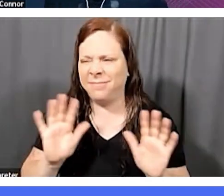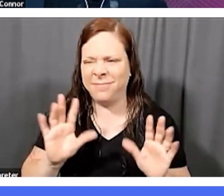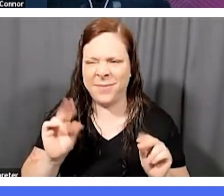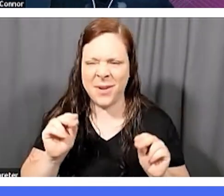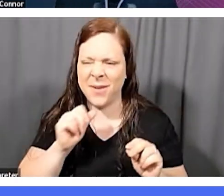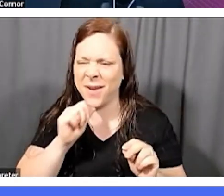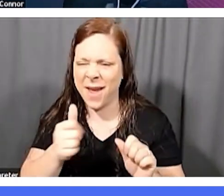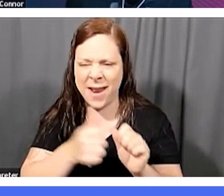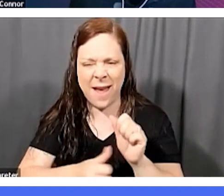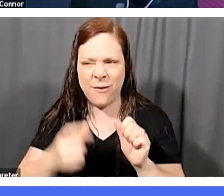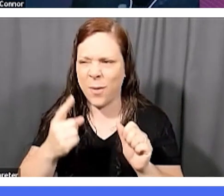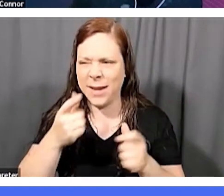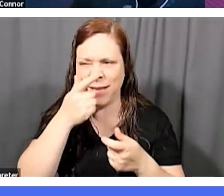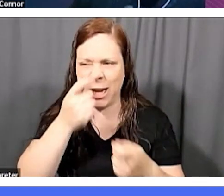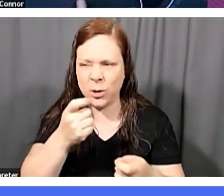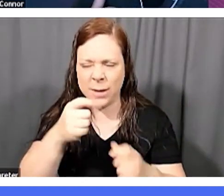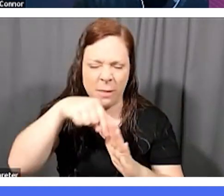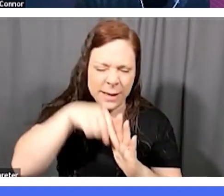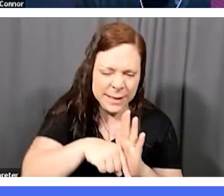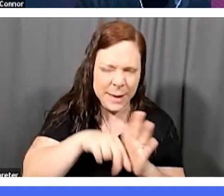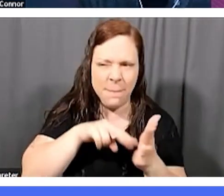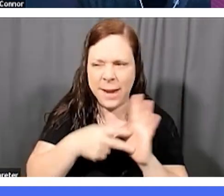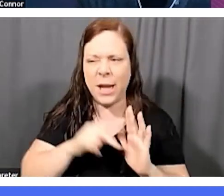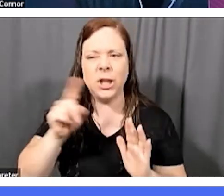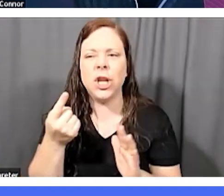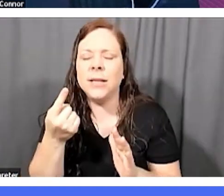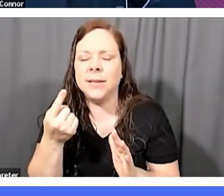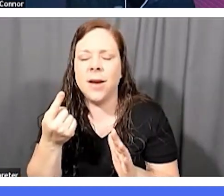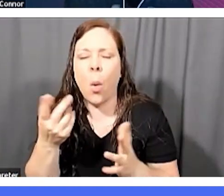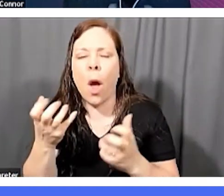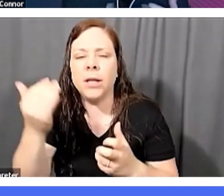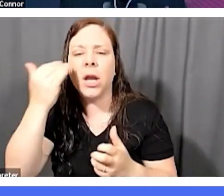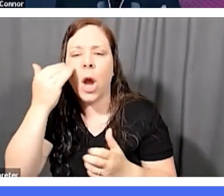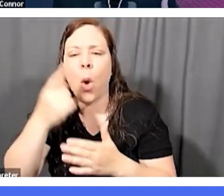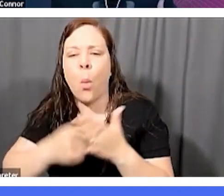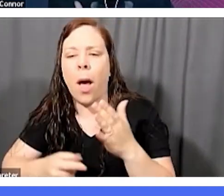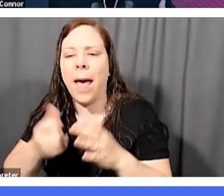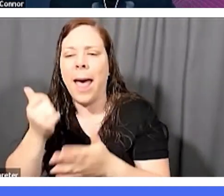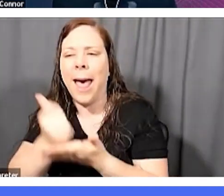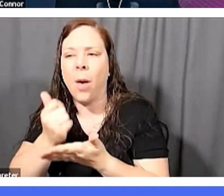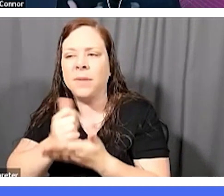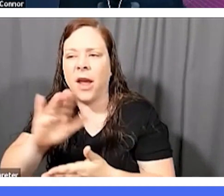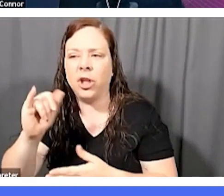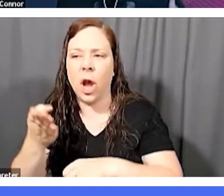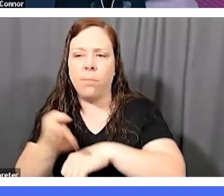that it makes them do their job better, right? We come at e-learning and sometimes, and we say, well, we're gonna help build connections on accessibility.